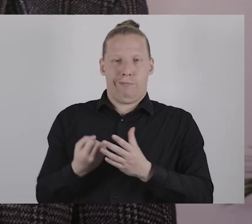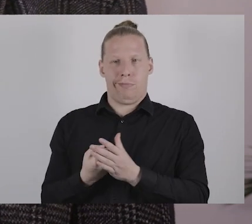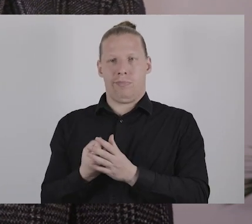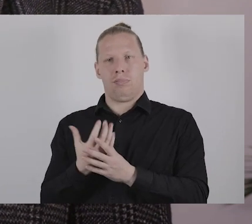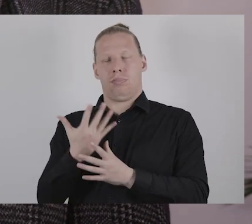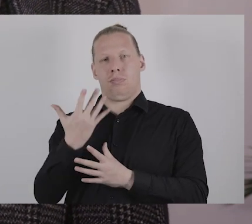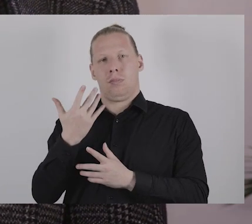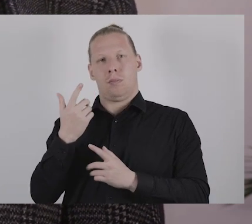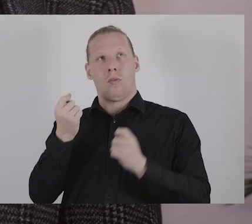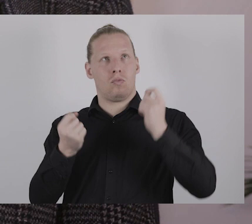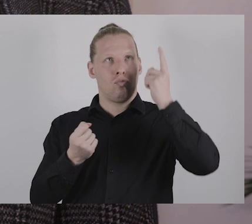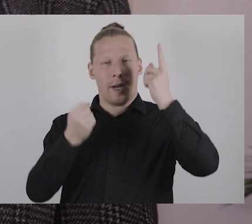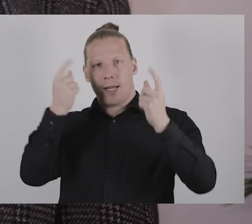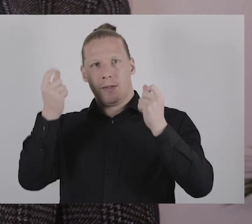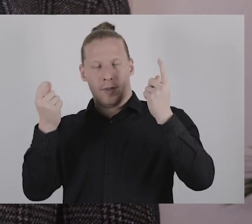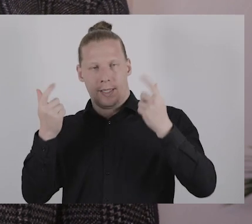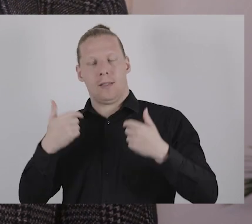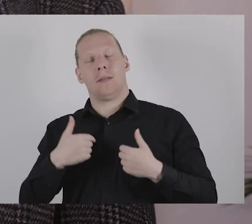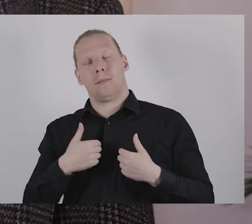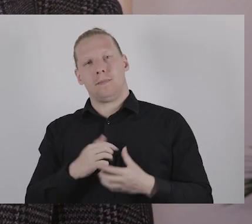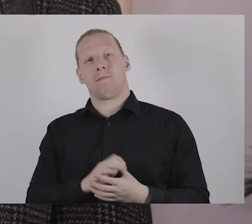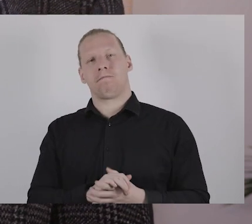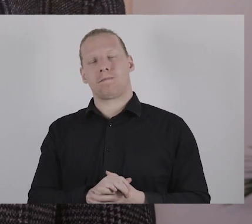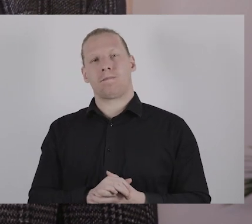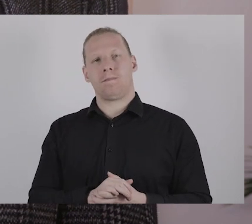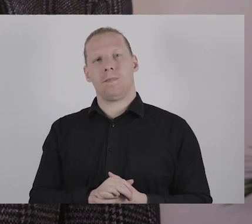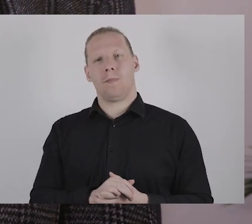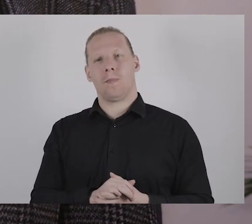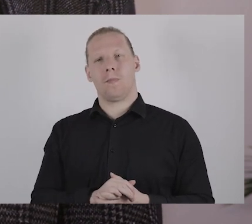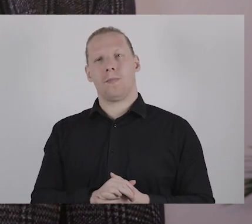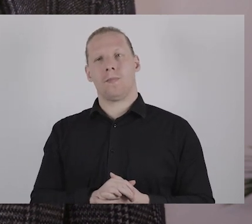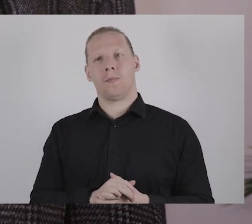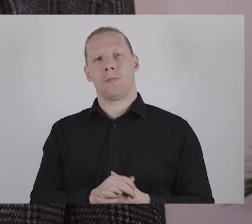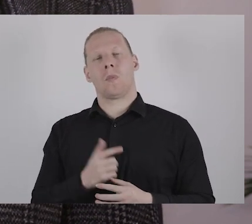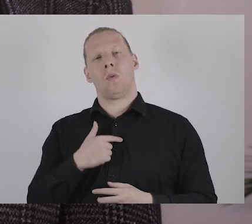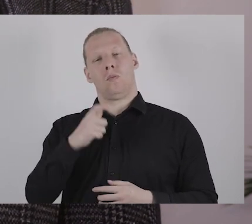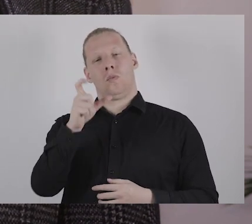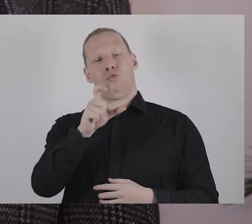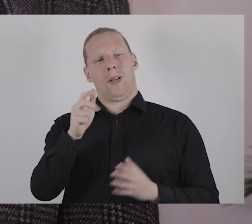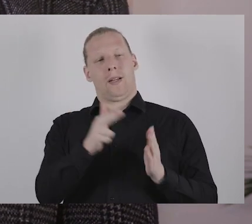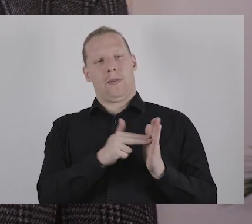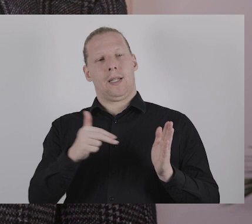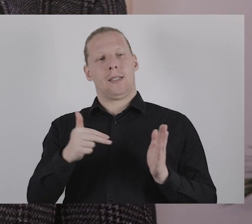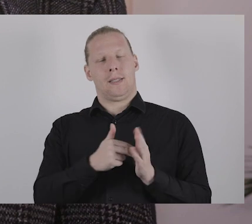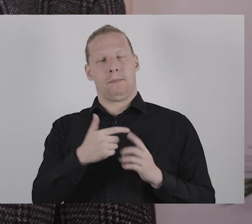of who you are today. So on behalf of... Toi Aotearoa — Creative New Zealand,